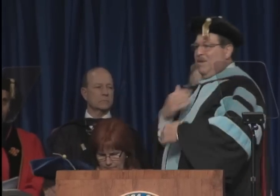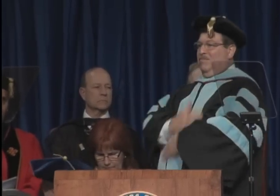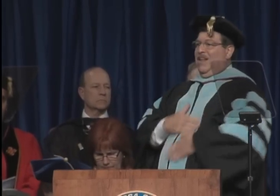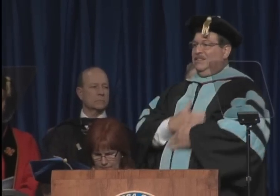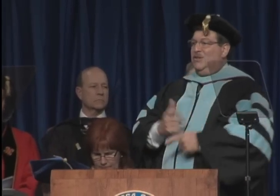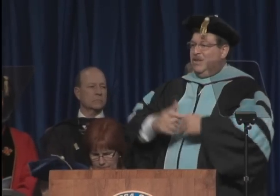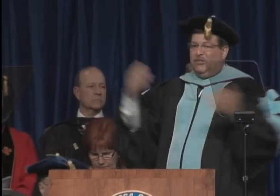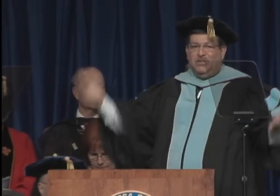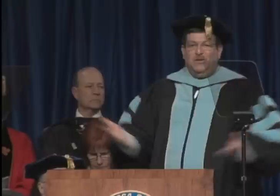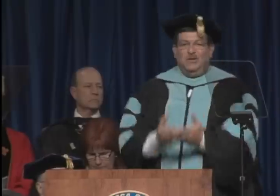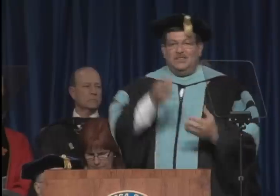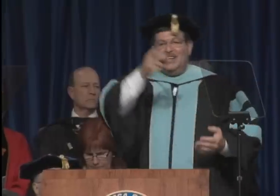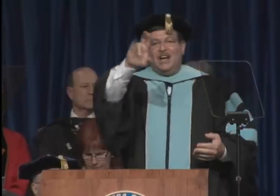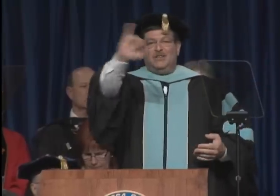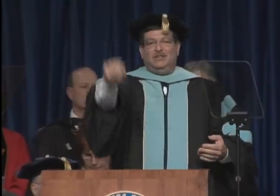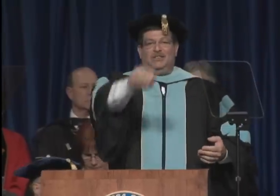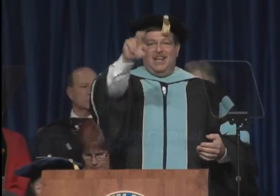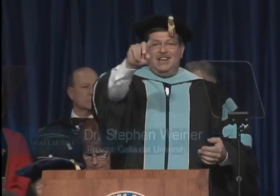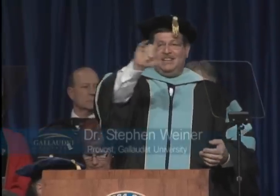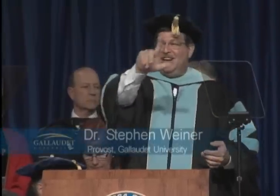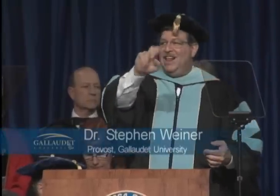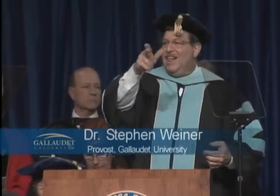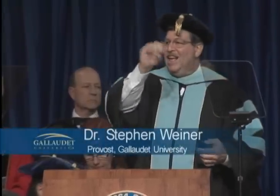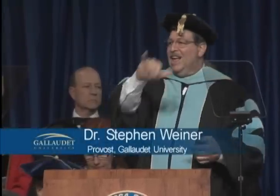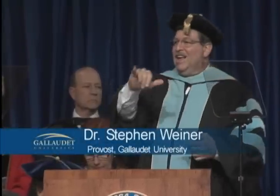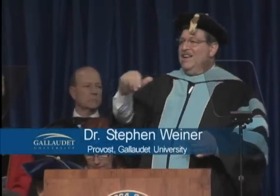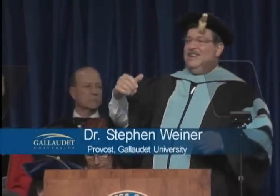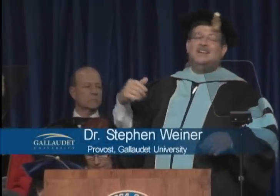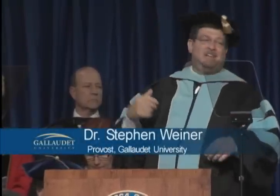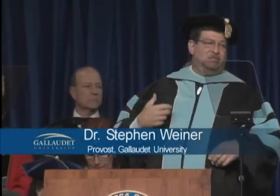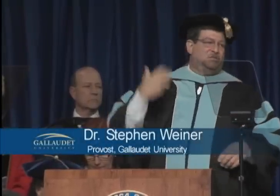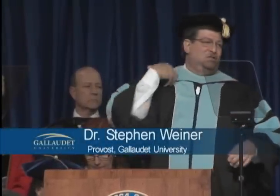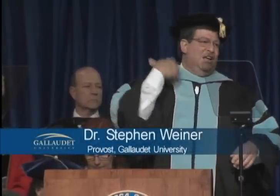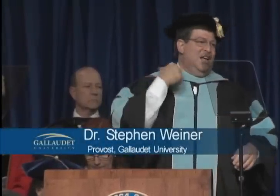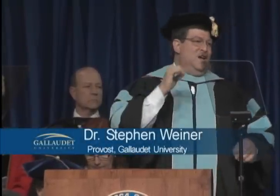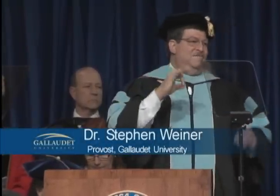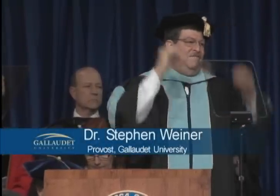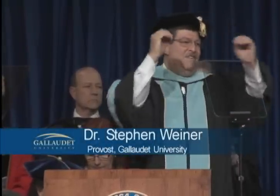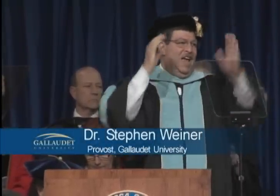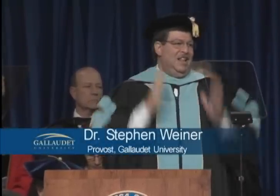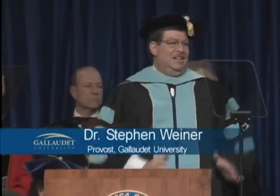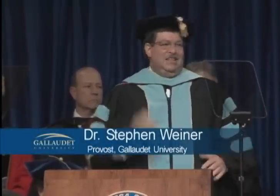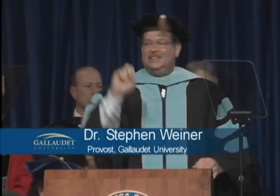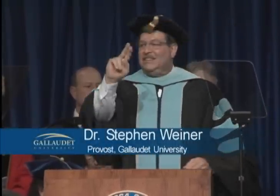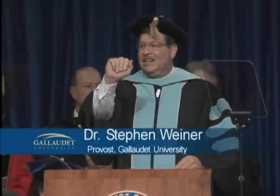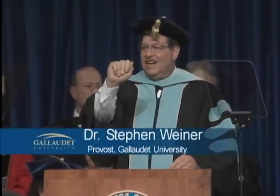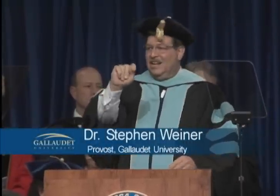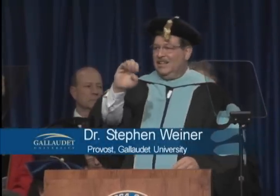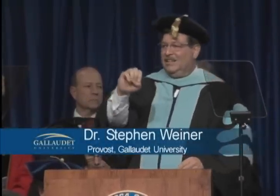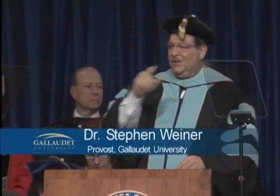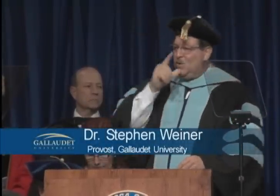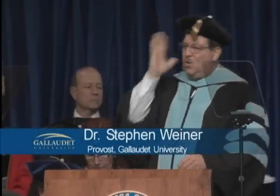President Hurwitz, it is now my pleasure to introduce Dr. Jane Dillehay, Chair of the Faculty Senate,